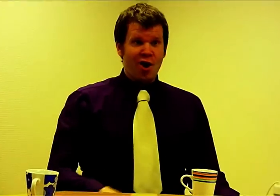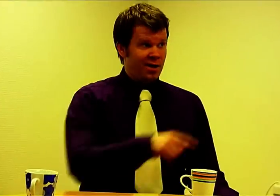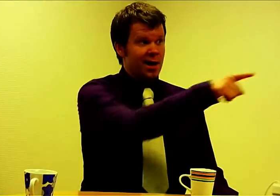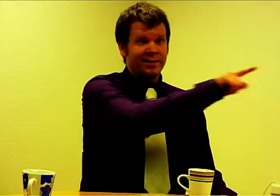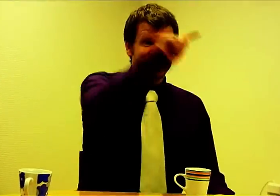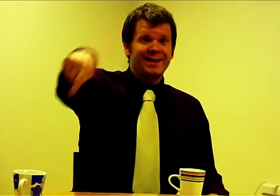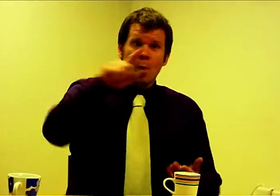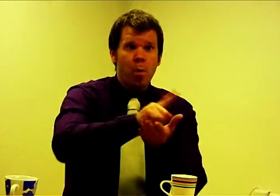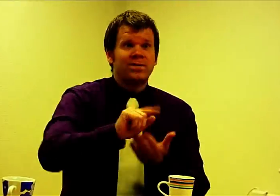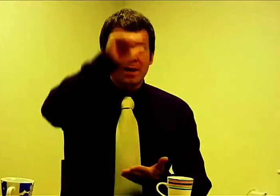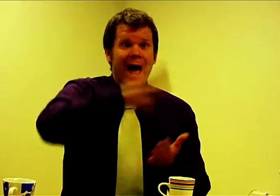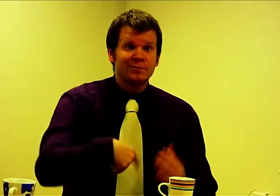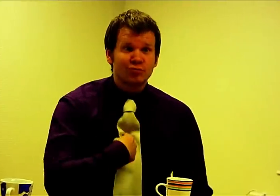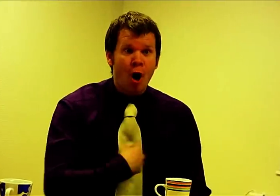Yeah, he's there more often than I am!